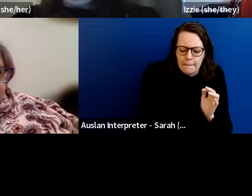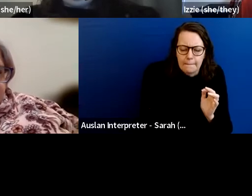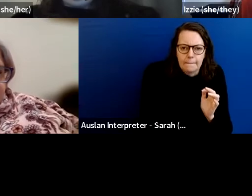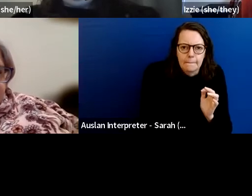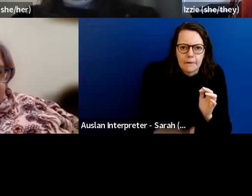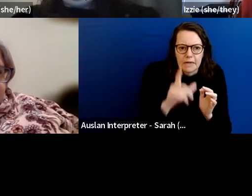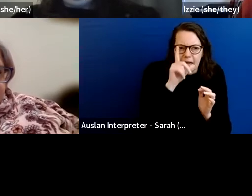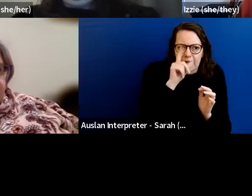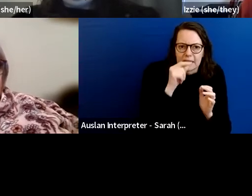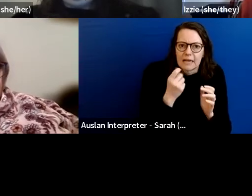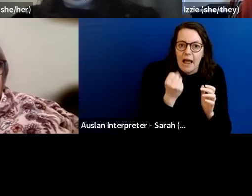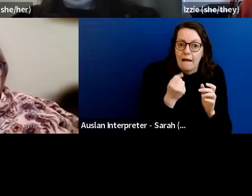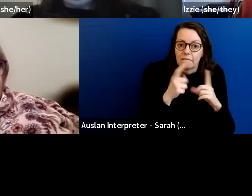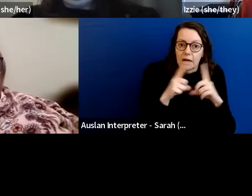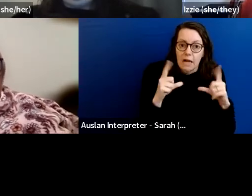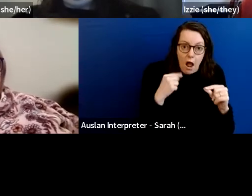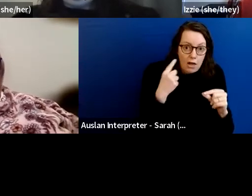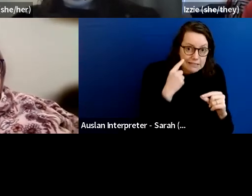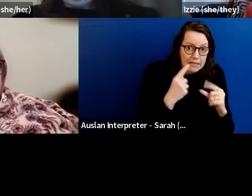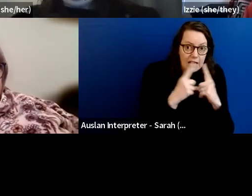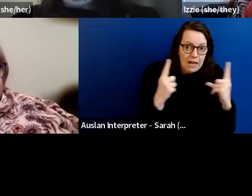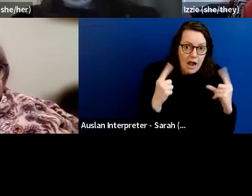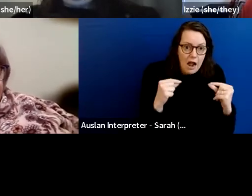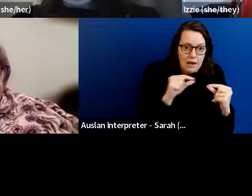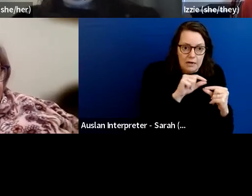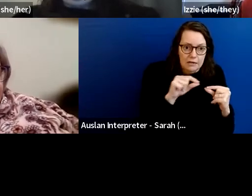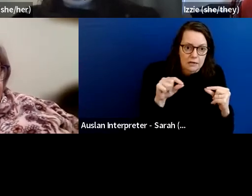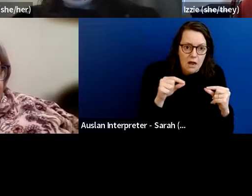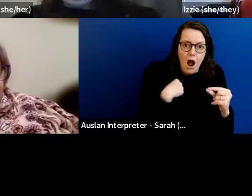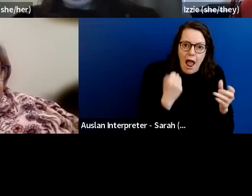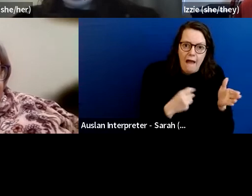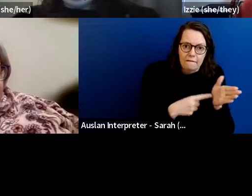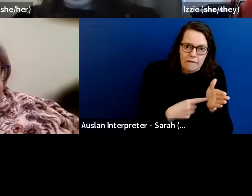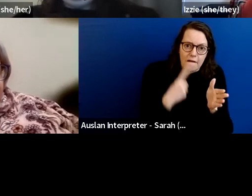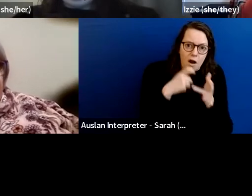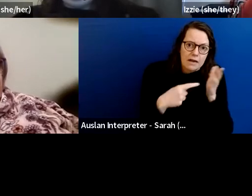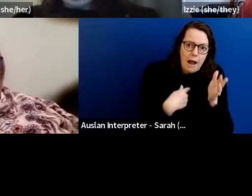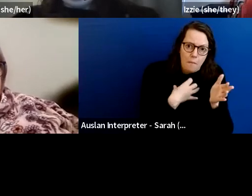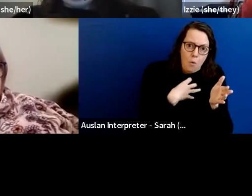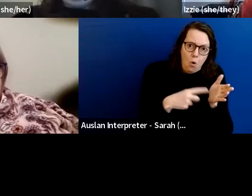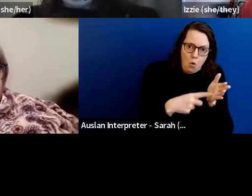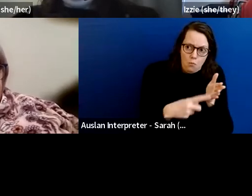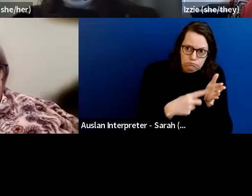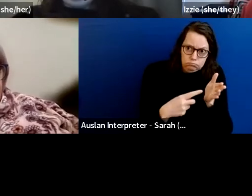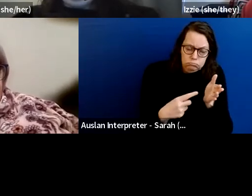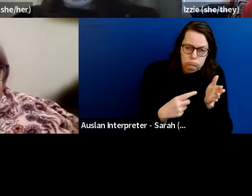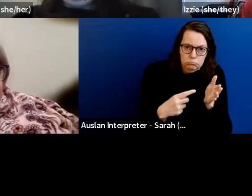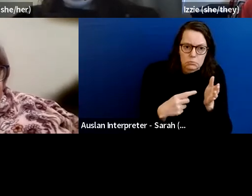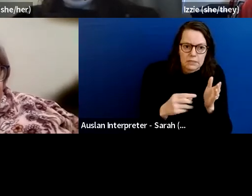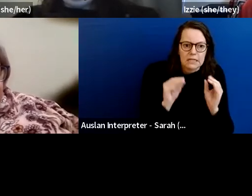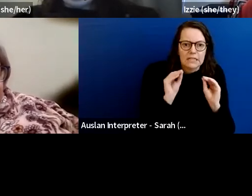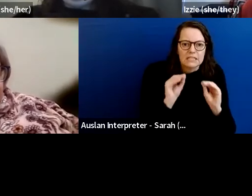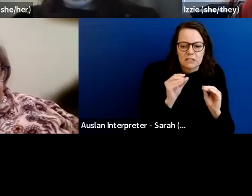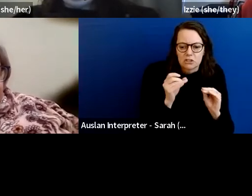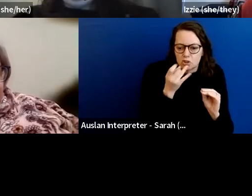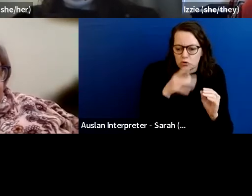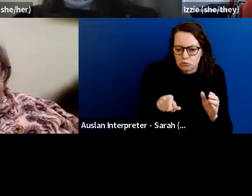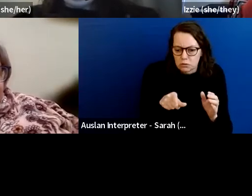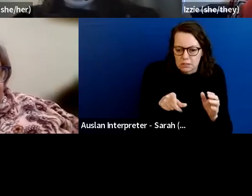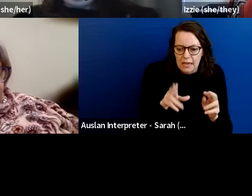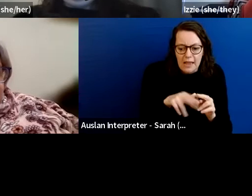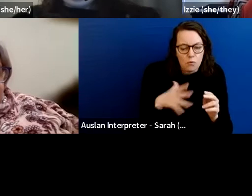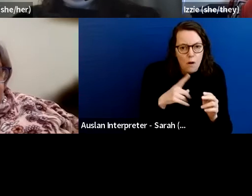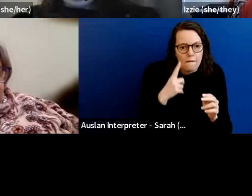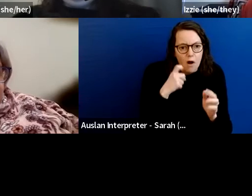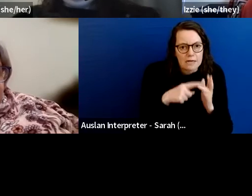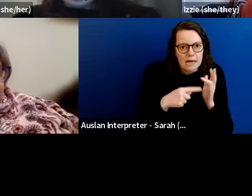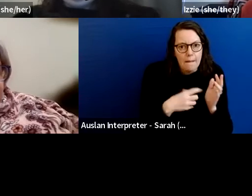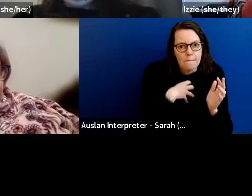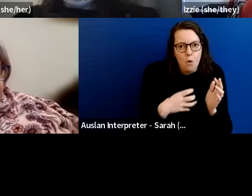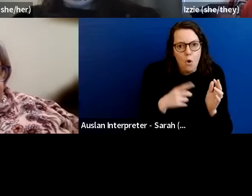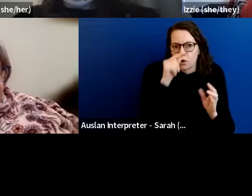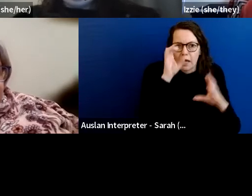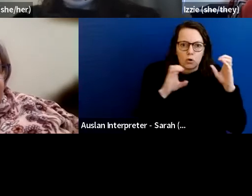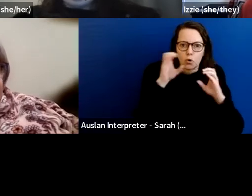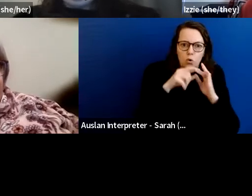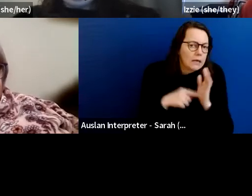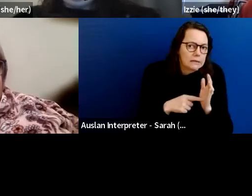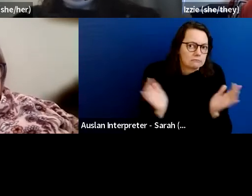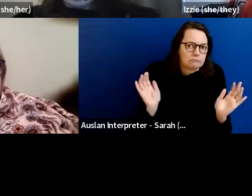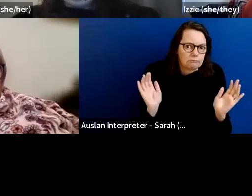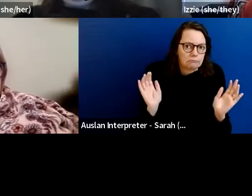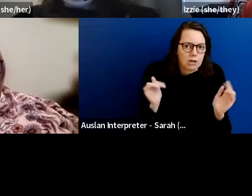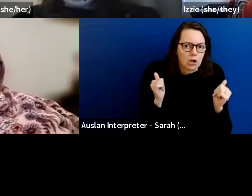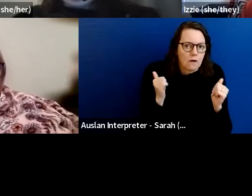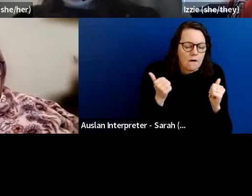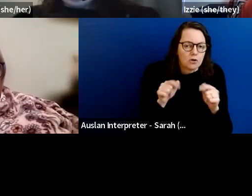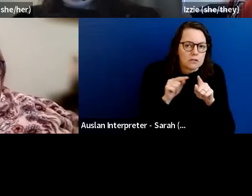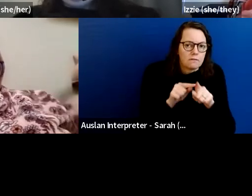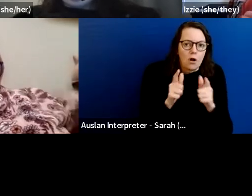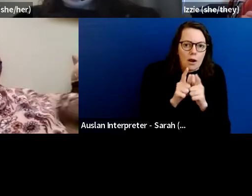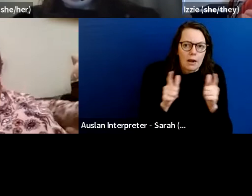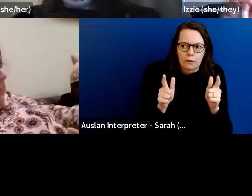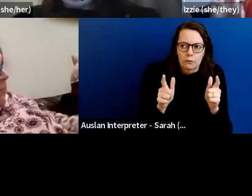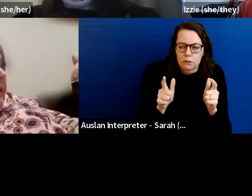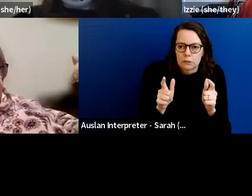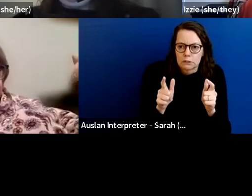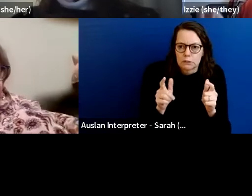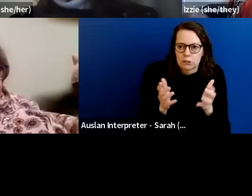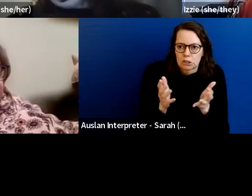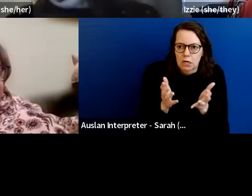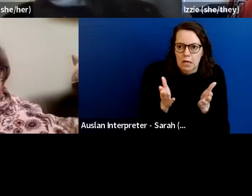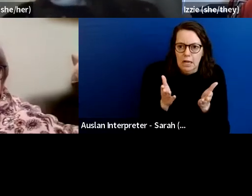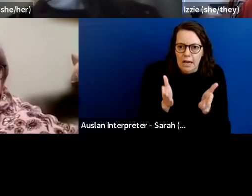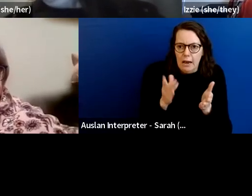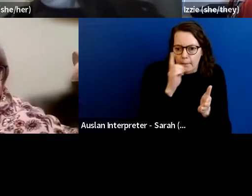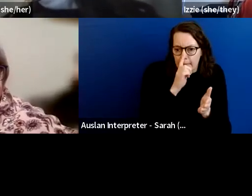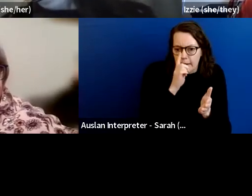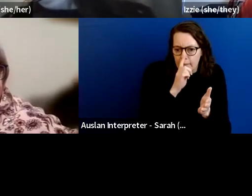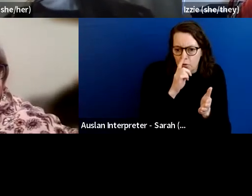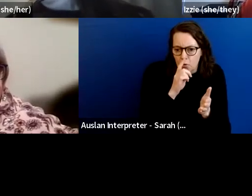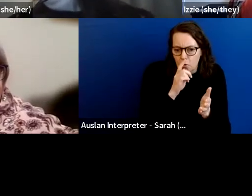You can have little cards, I've seen around being like, this is what I find out more here, or just like teaching your children, you know, if you want to find out more about this Google it, you know, like just using the language to allow people to not